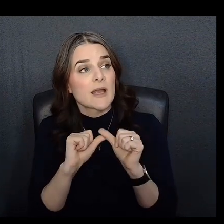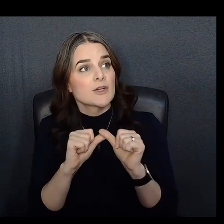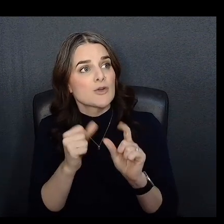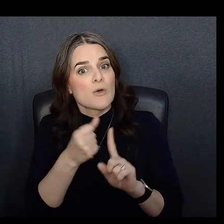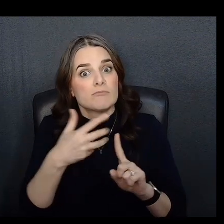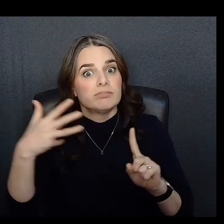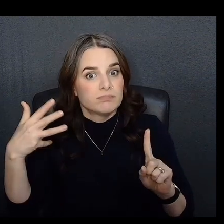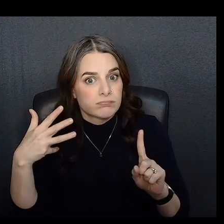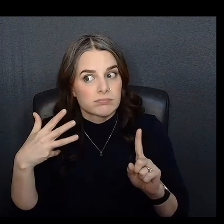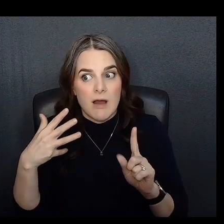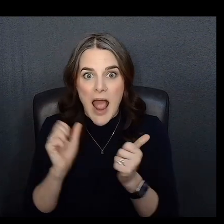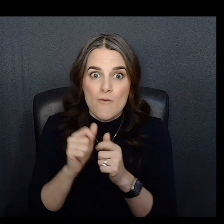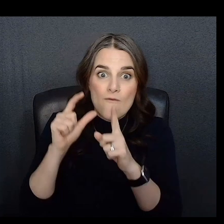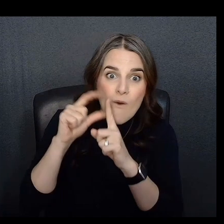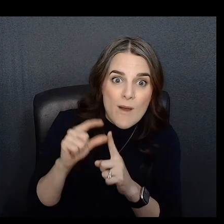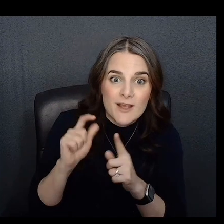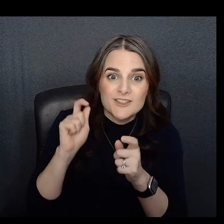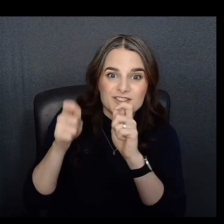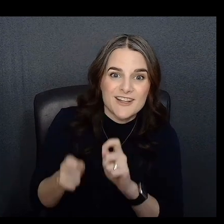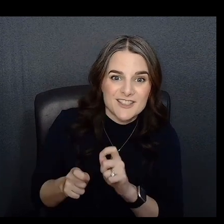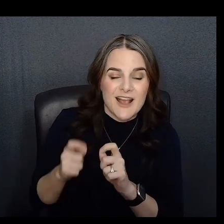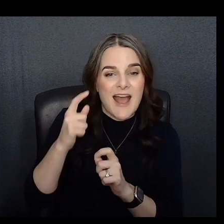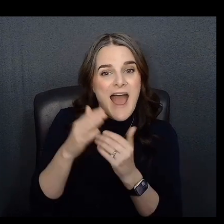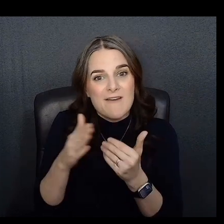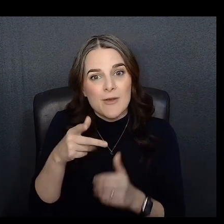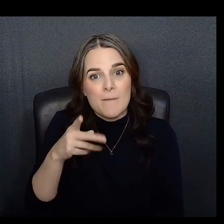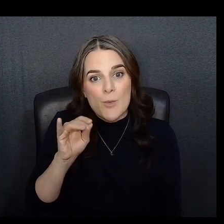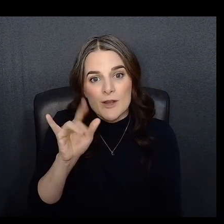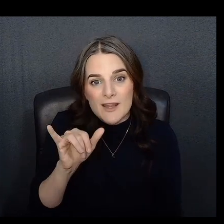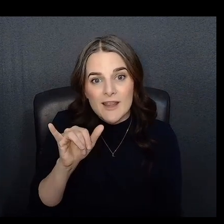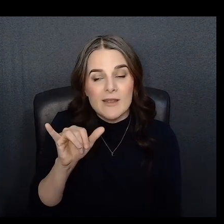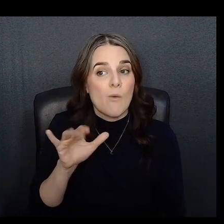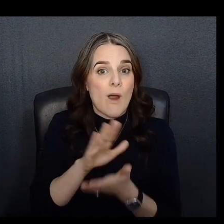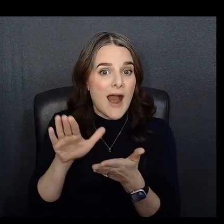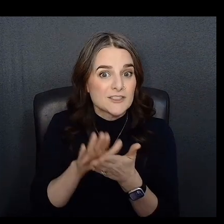at how vocabulary changes for puberty and updated hygiene needs as you're getting older.